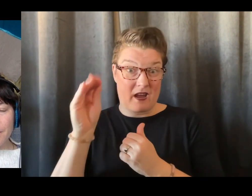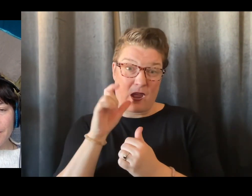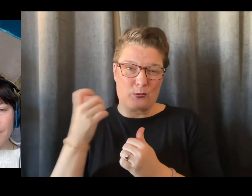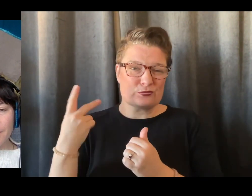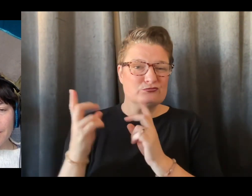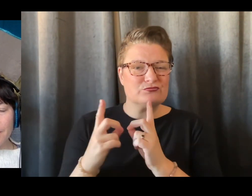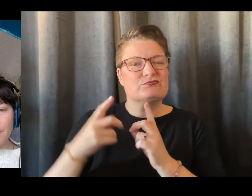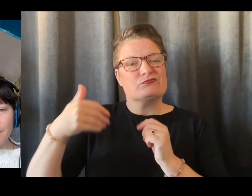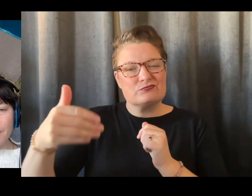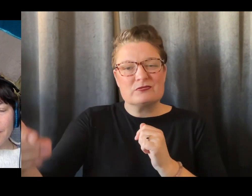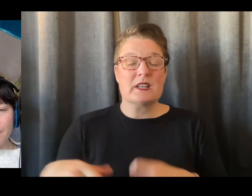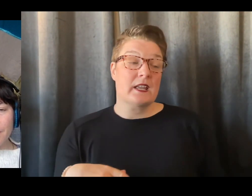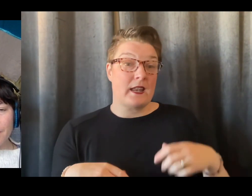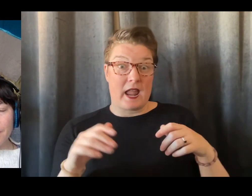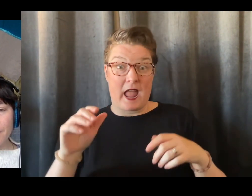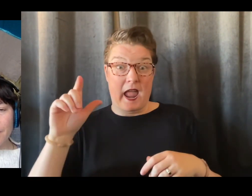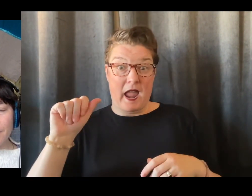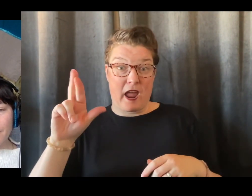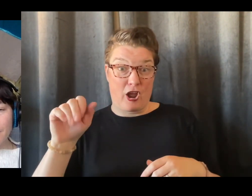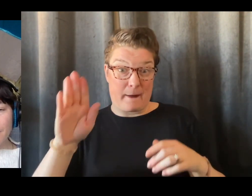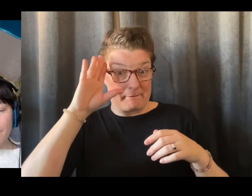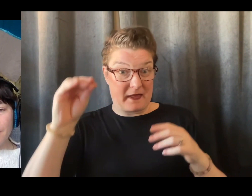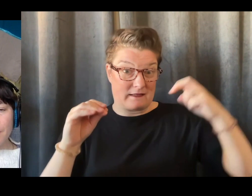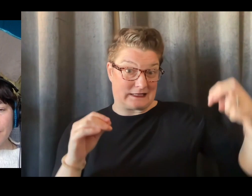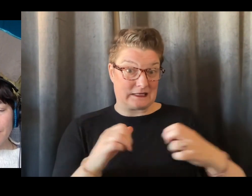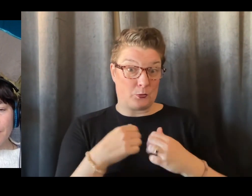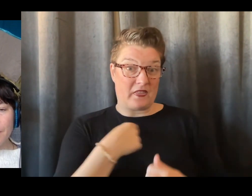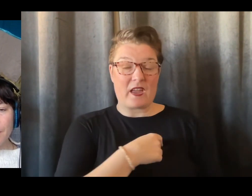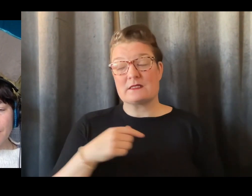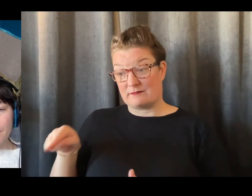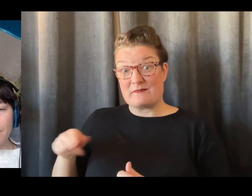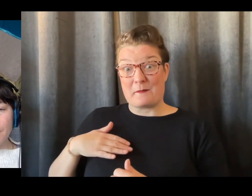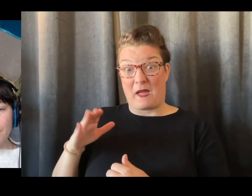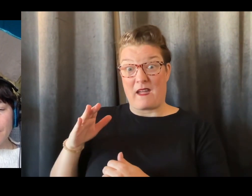And my co traveler is African-American, raised by Black Panthers in New York.